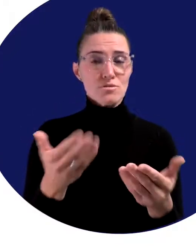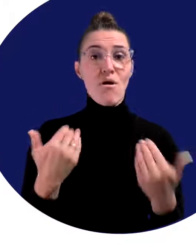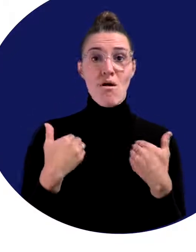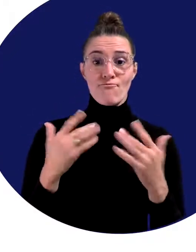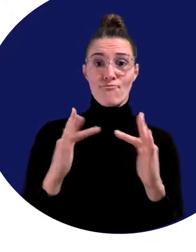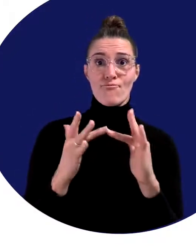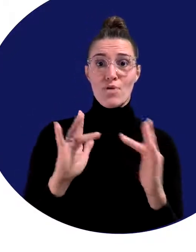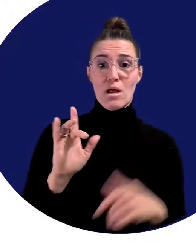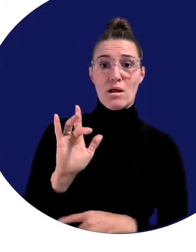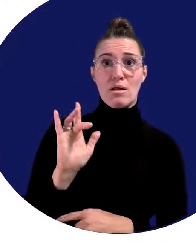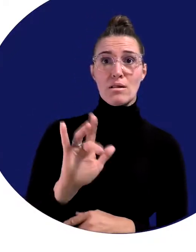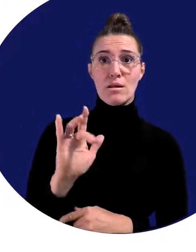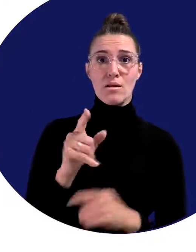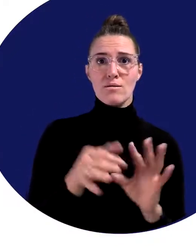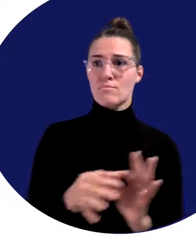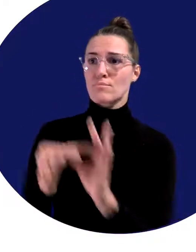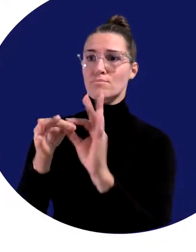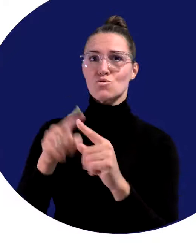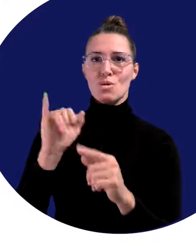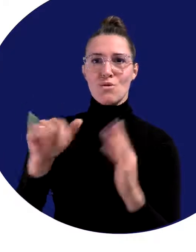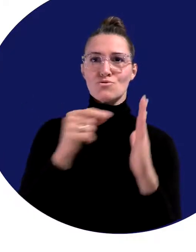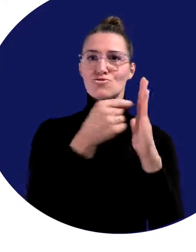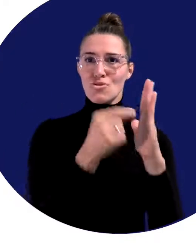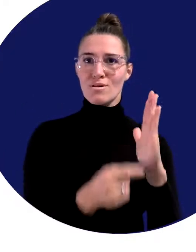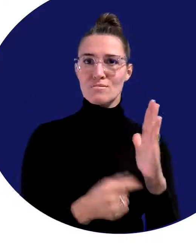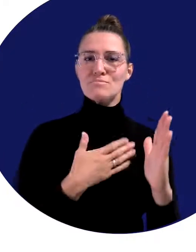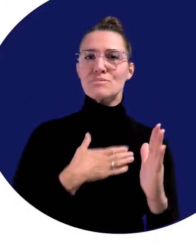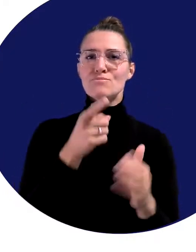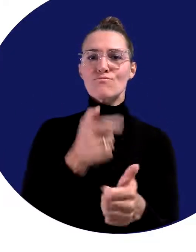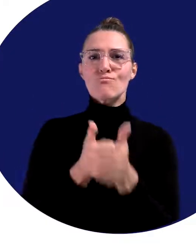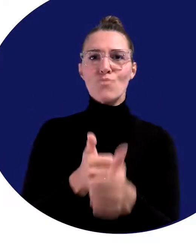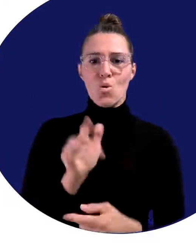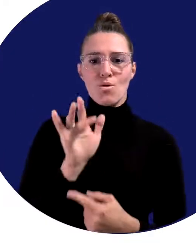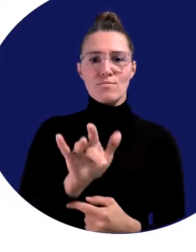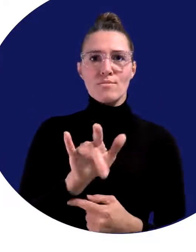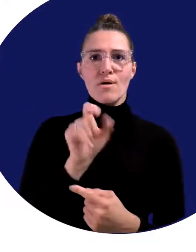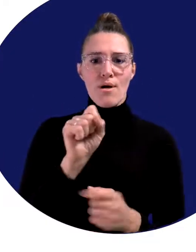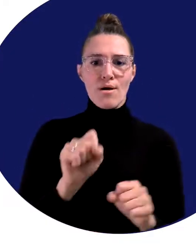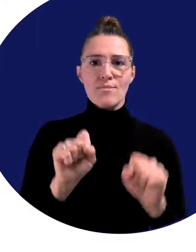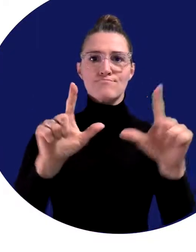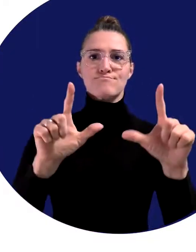There is a link in the draft Best Practice Checklist. Follow the link to share your input.